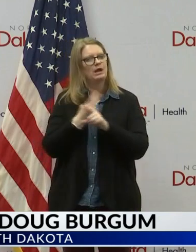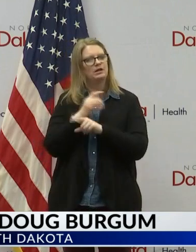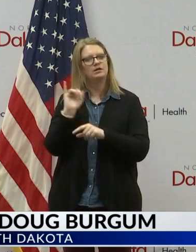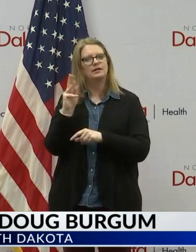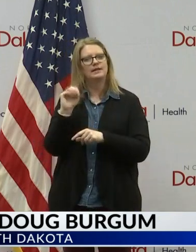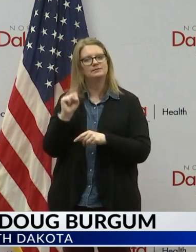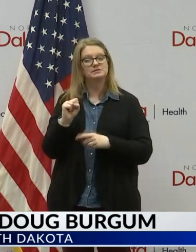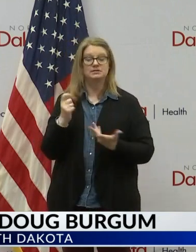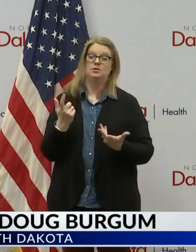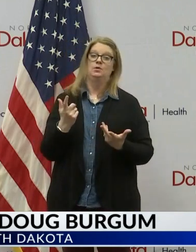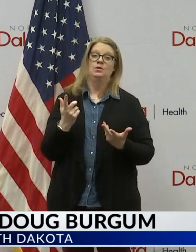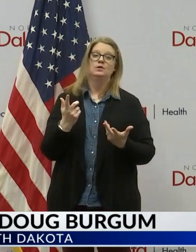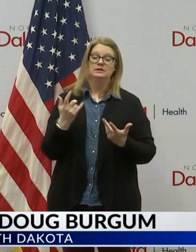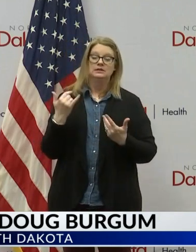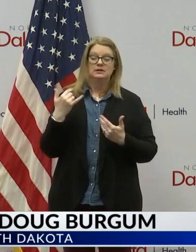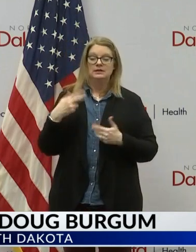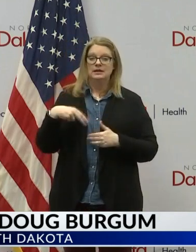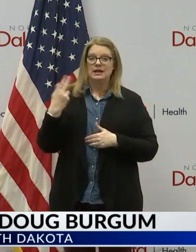KEEP YOU POSTED ON THAT.